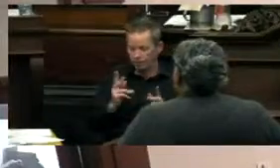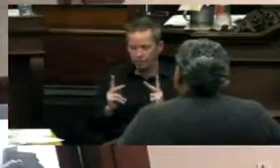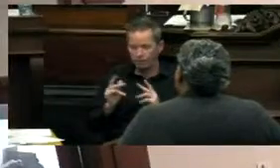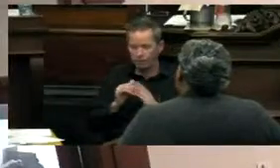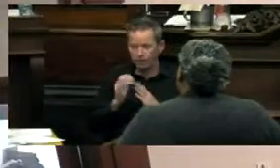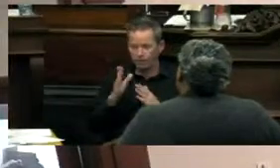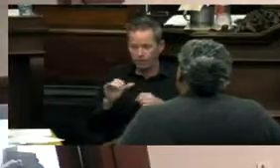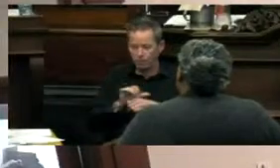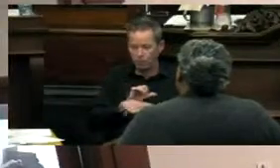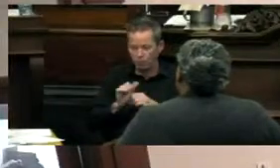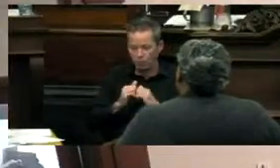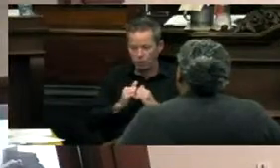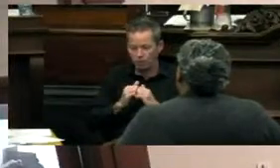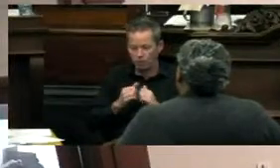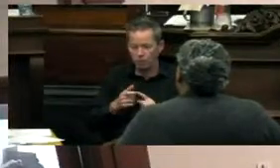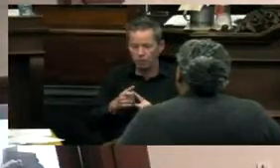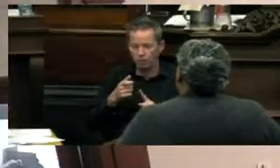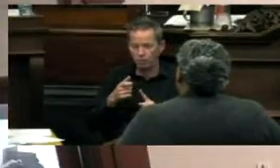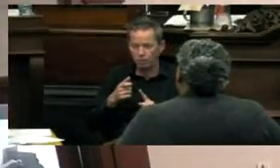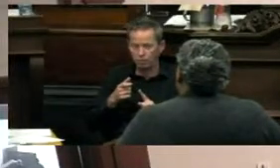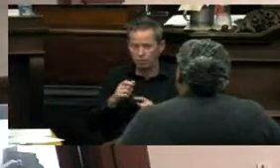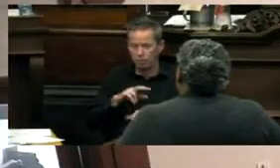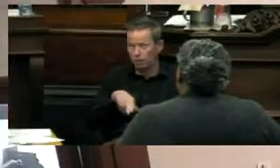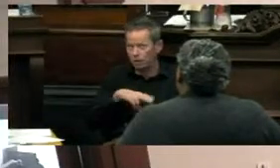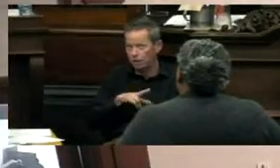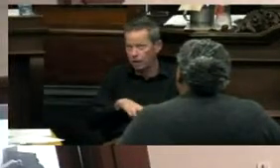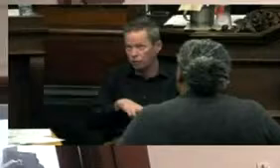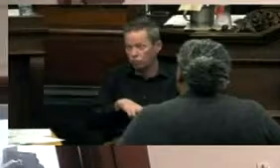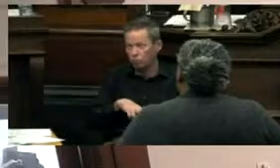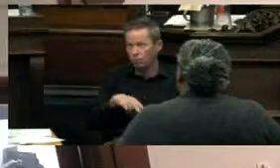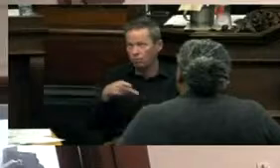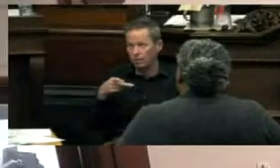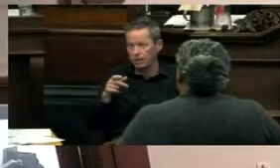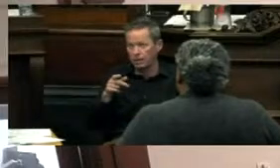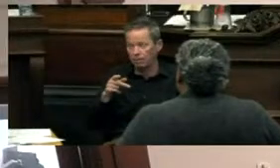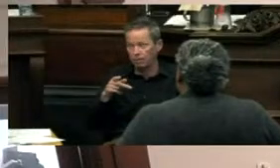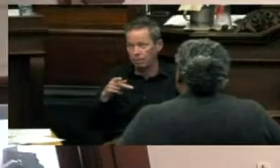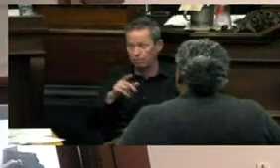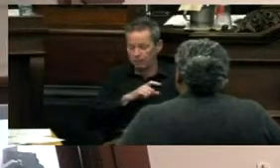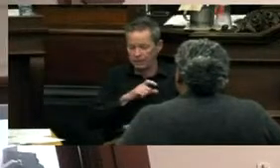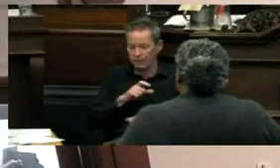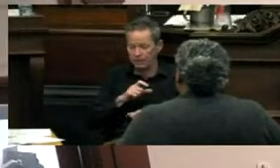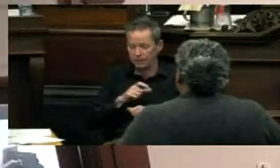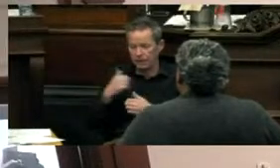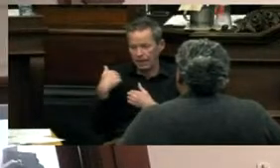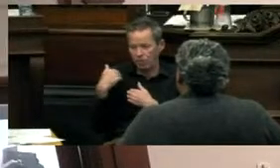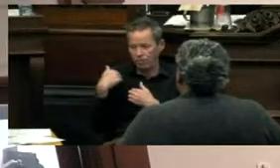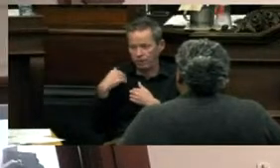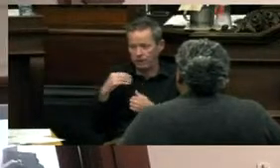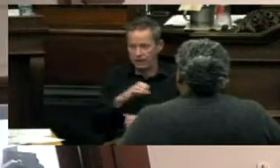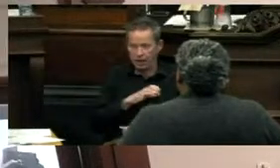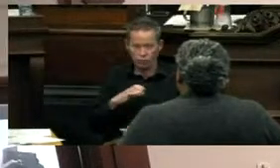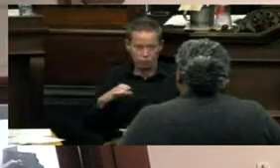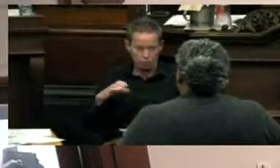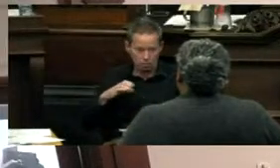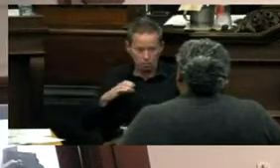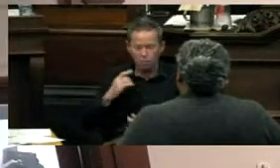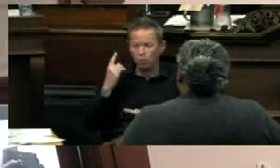those boxes off for us. So I see that a couple of the people that they will be working with are